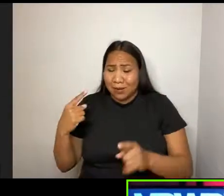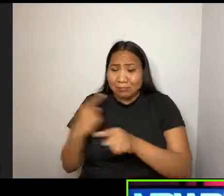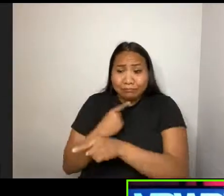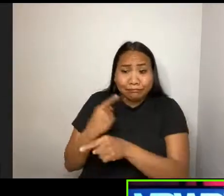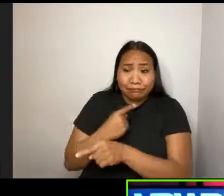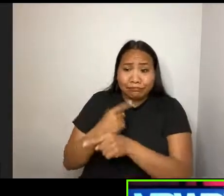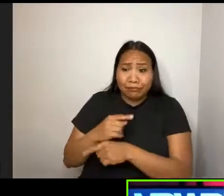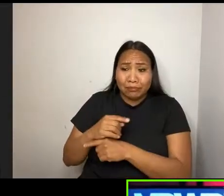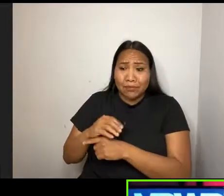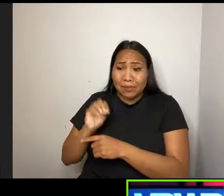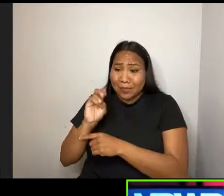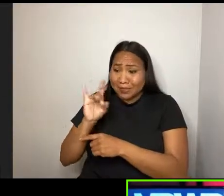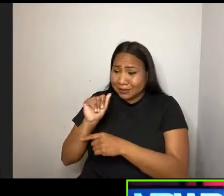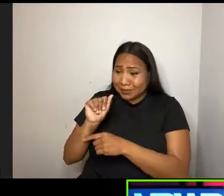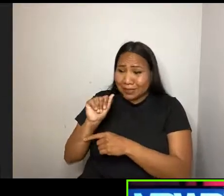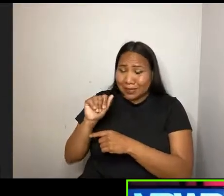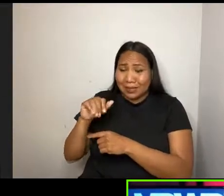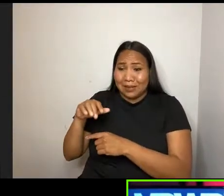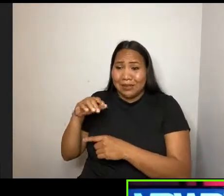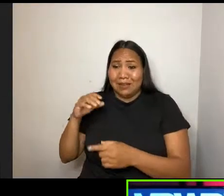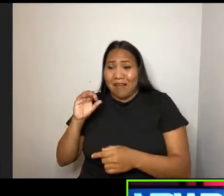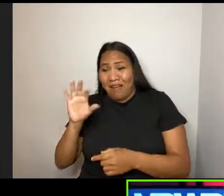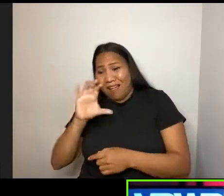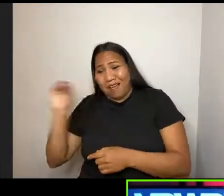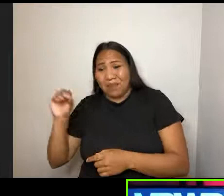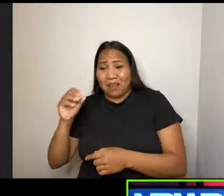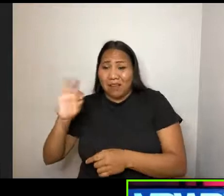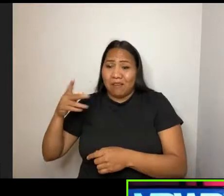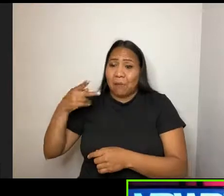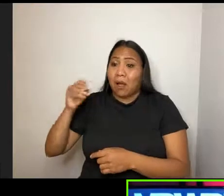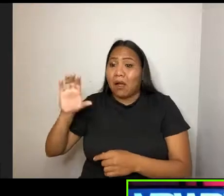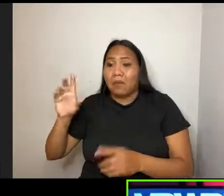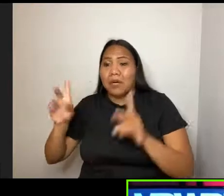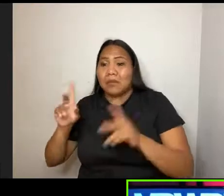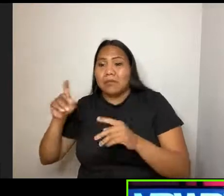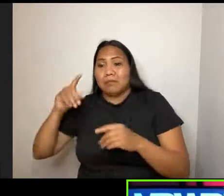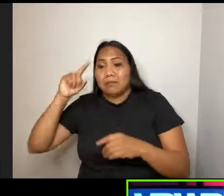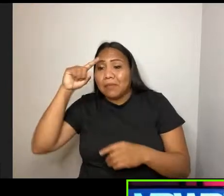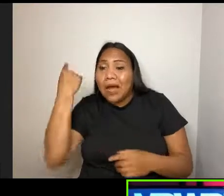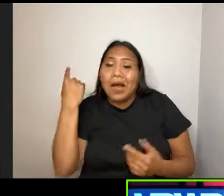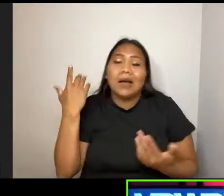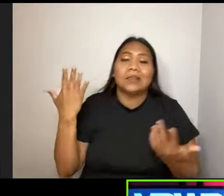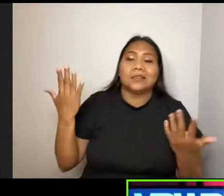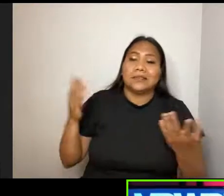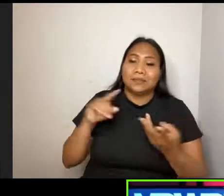or Hispanic or Asian Pacific or whatever it is, they will focus on their own people